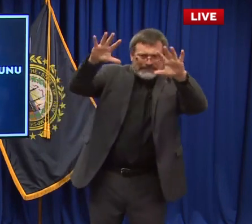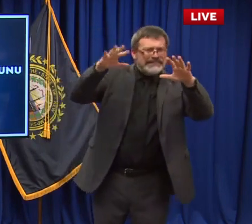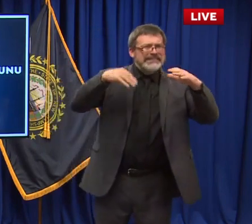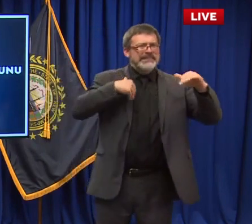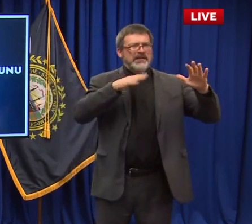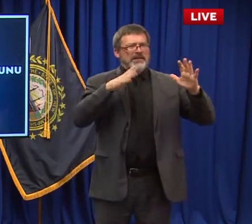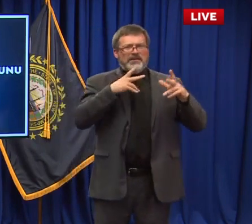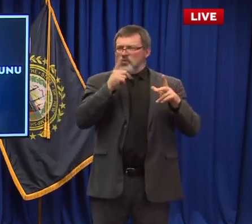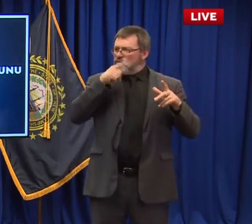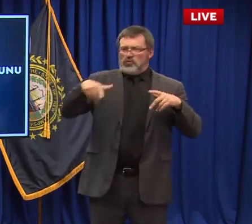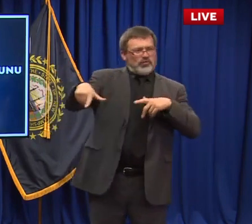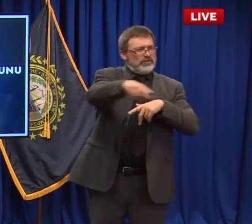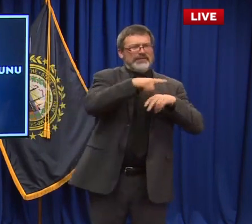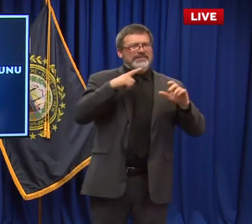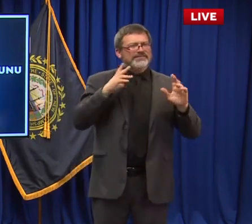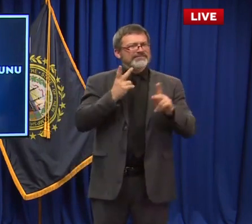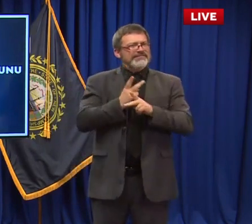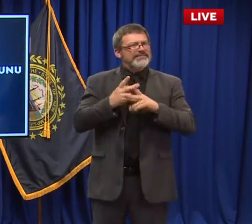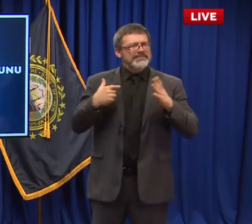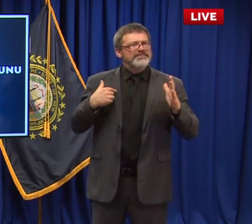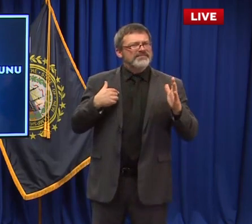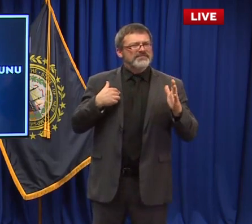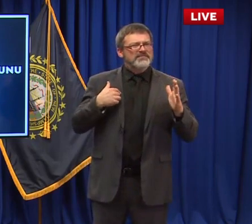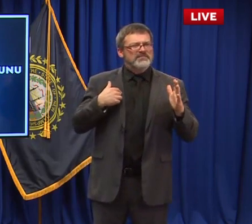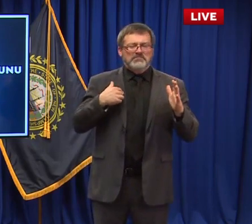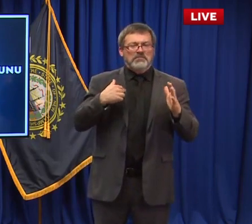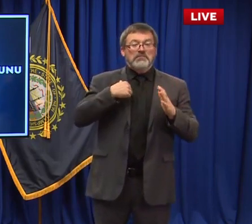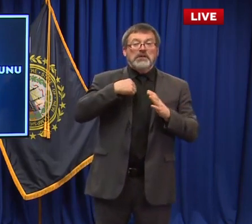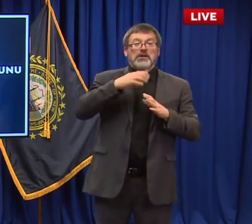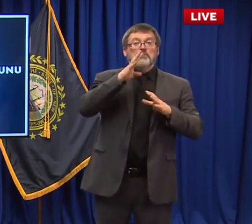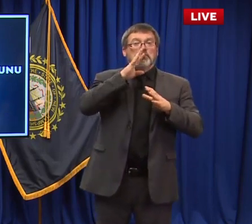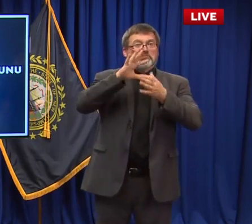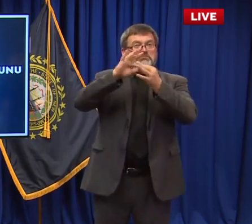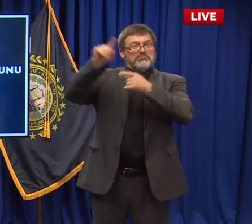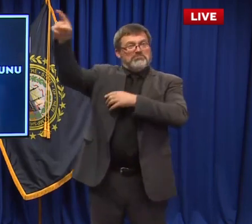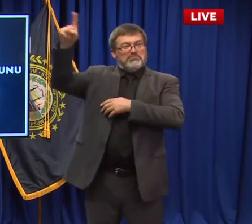DO YOU THINK IT IS RESPONSIBLE FOR THE PRESIDENT TO HOLD SUCH AN EVENT?